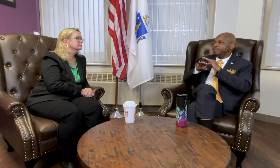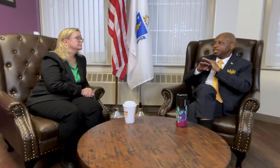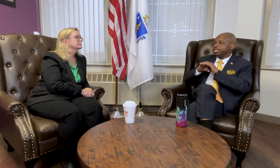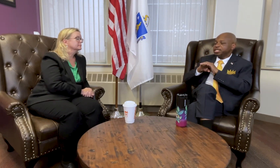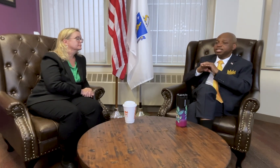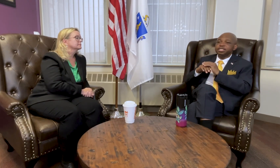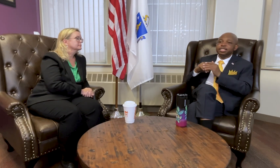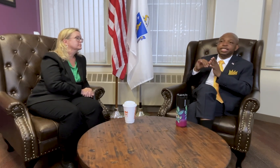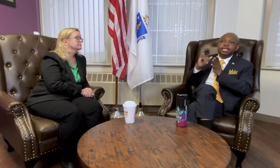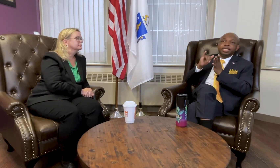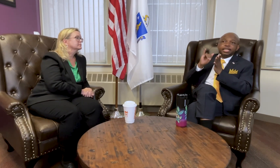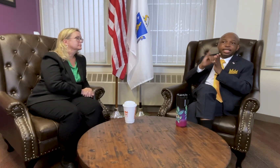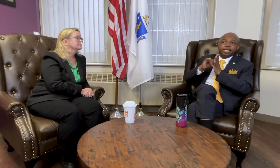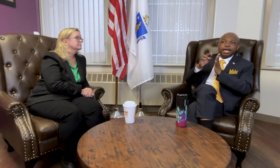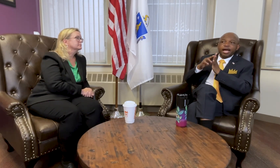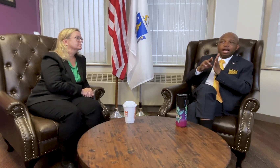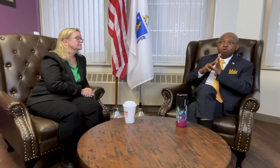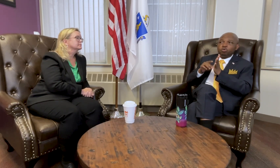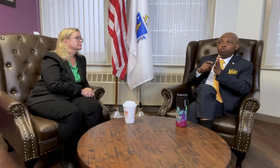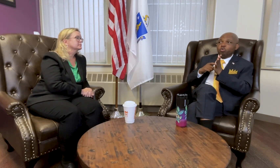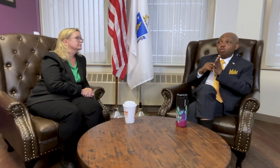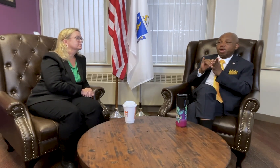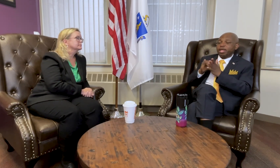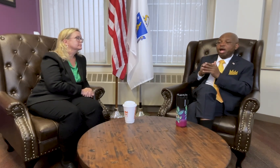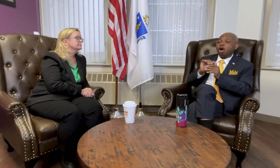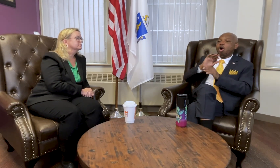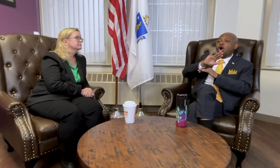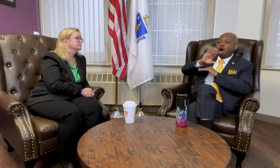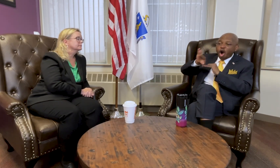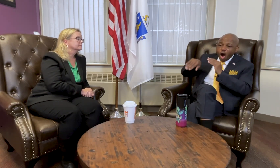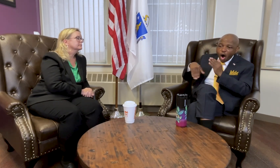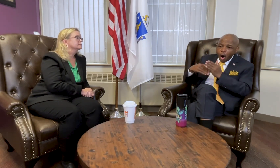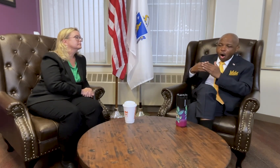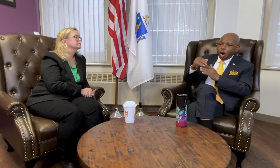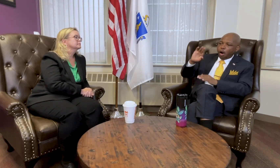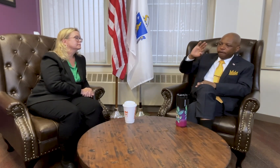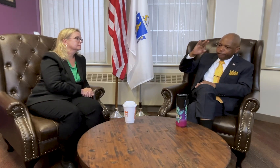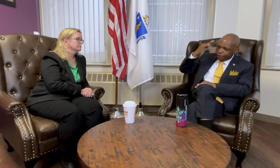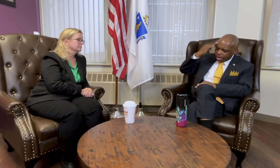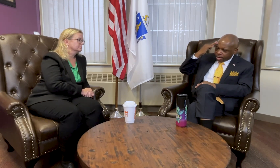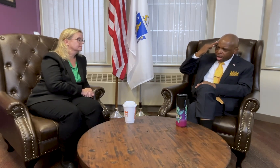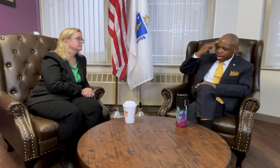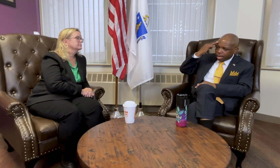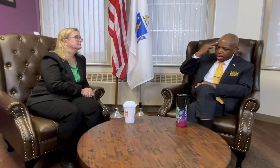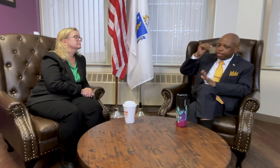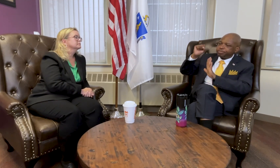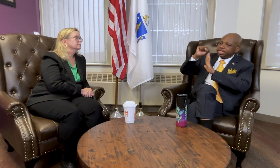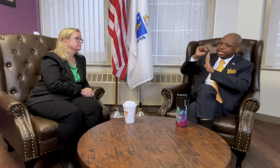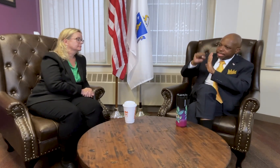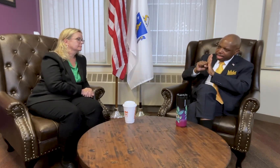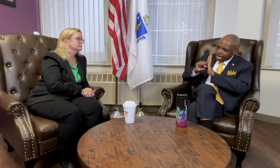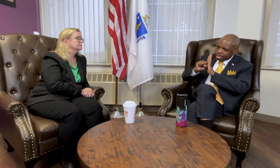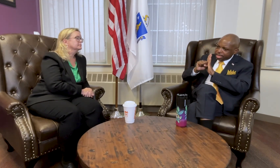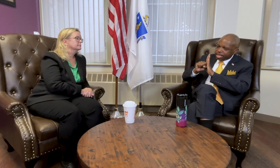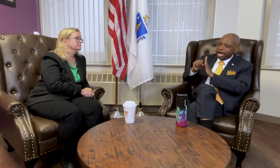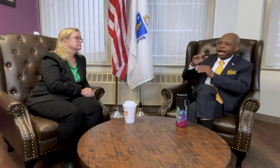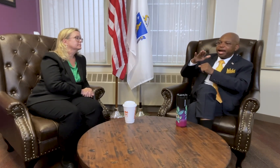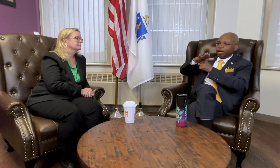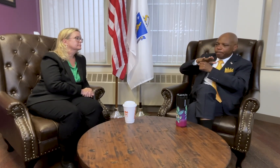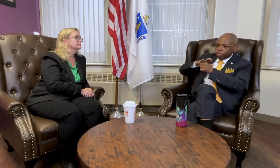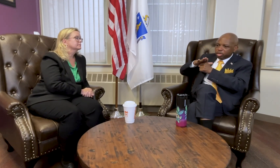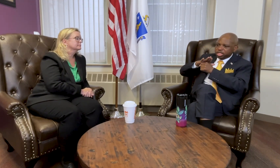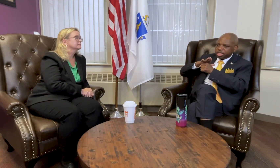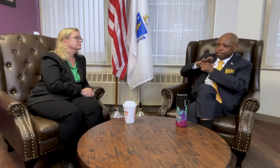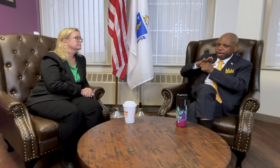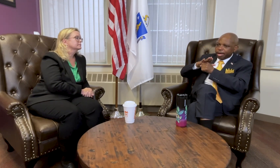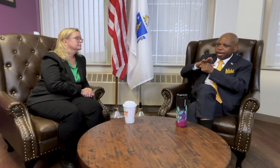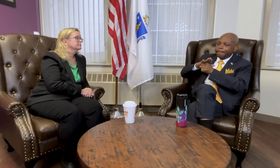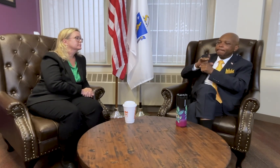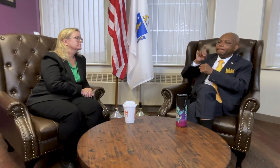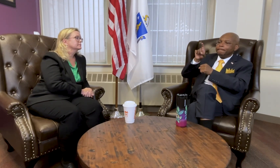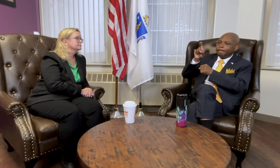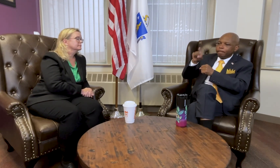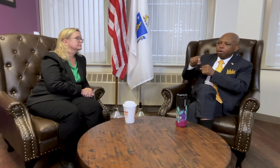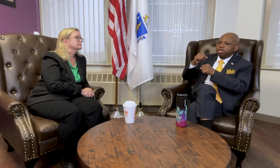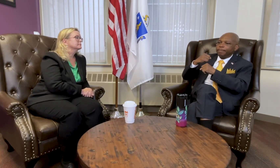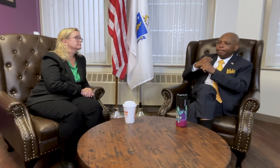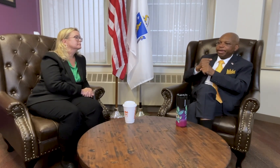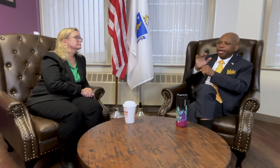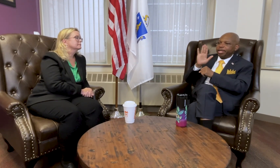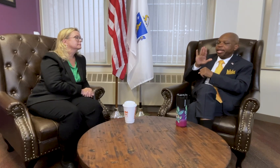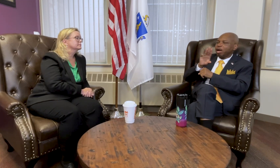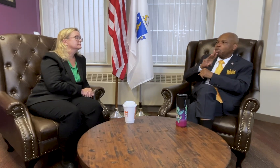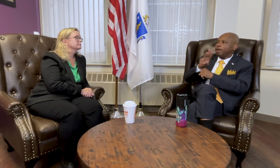website accessibility. The rule requires that all federal, state, and municipal agencies must make